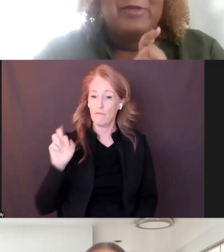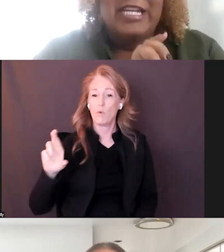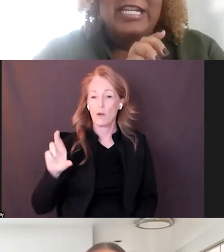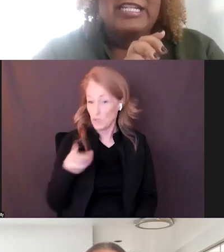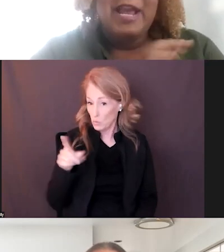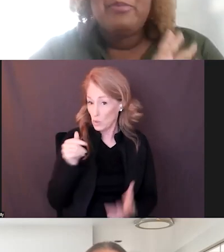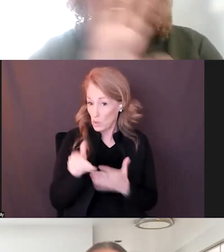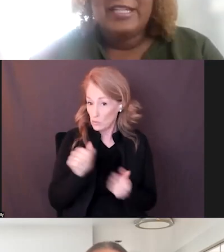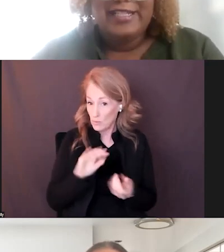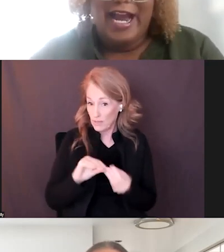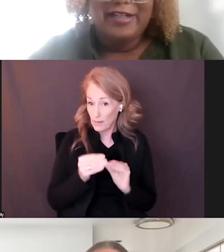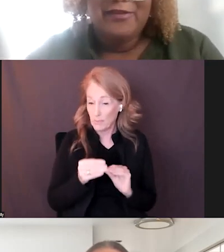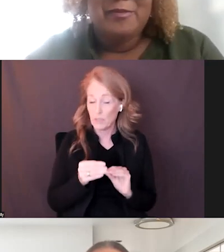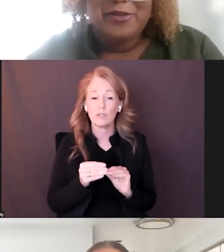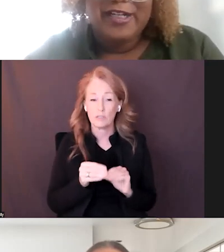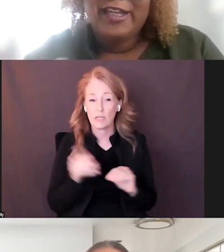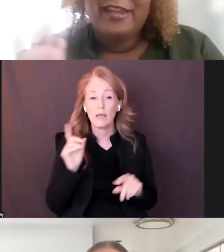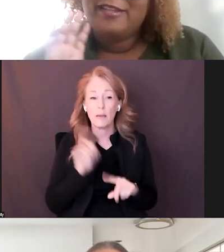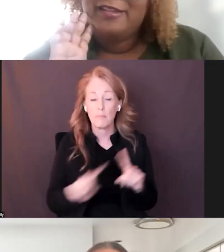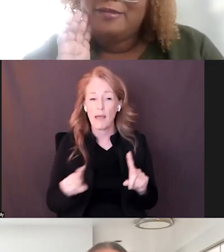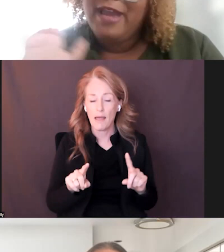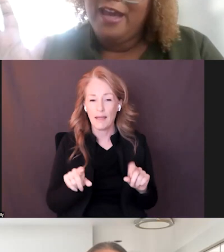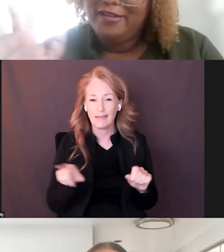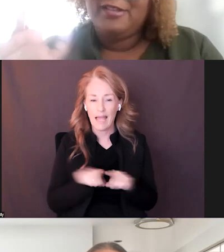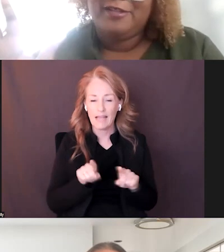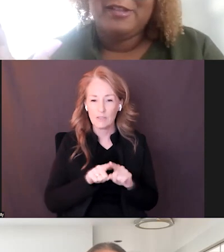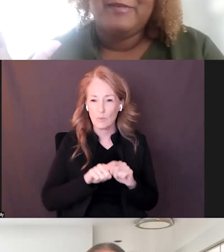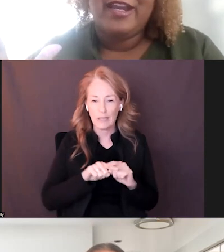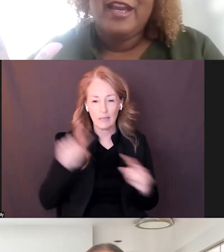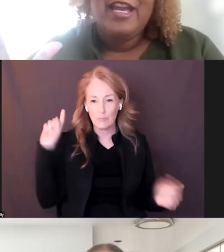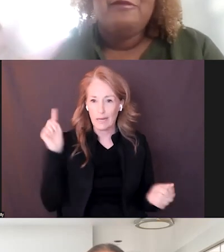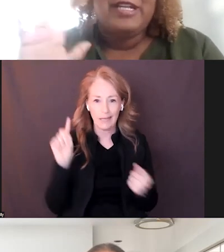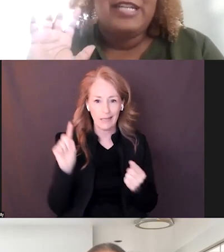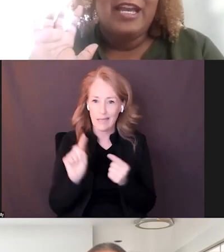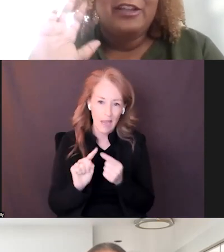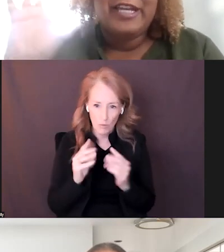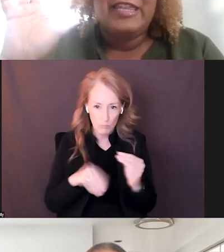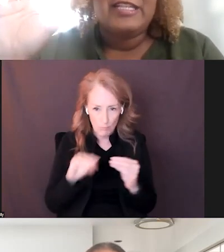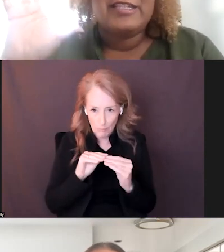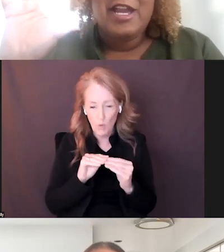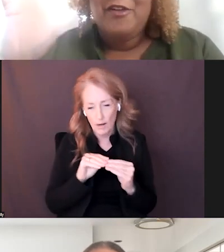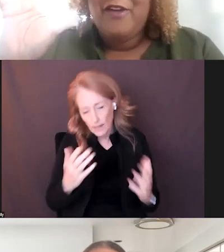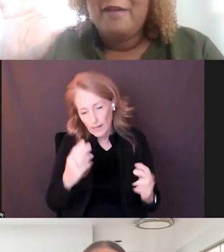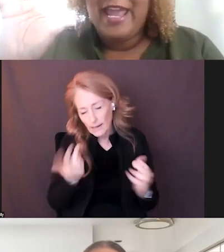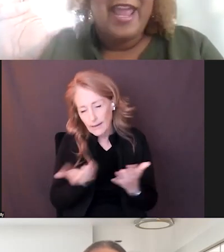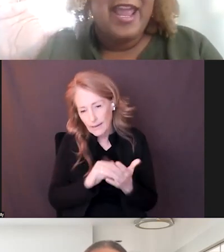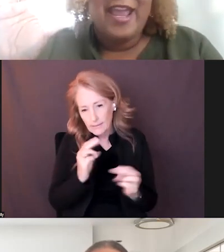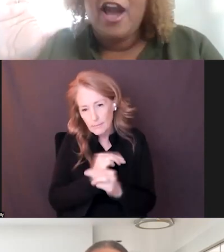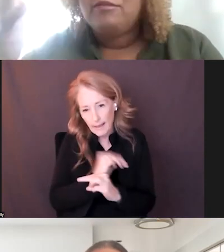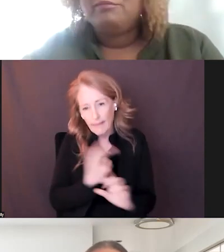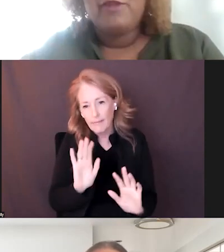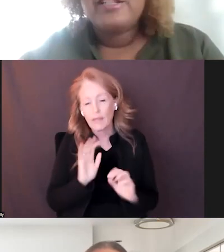BUT THIS IS MATH SO WE TAKE A LOOK AT THIS -- OH, MARGIE, ARE YOU